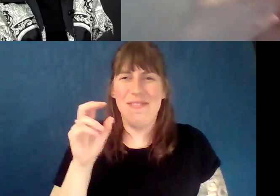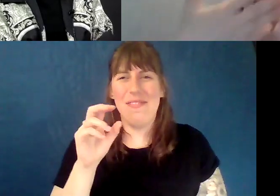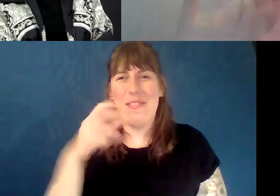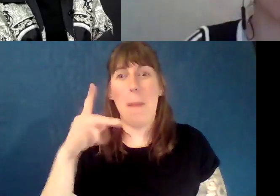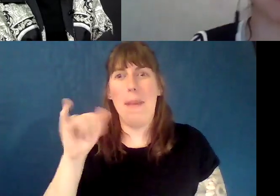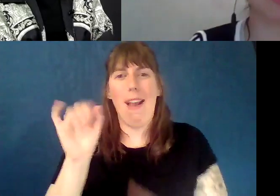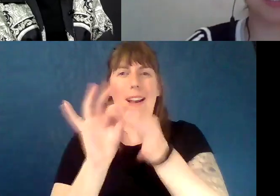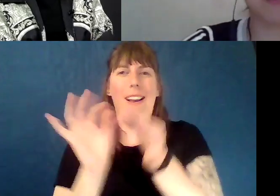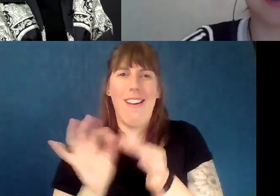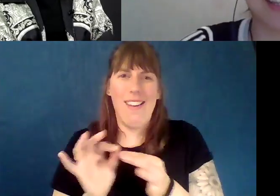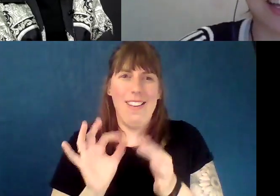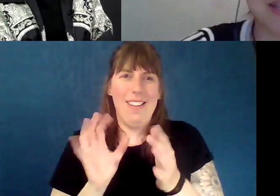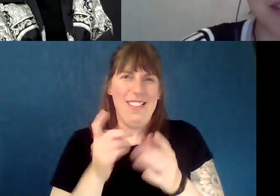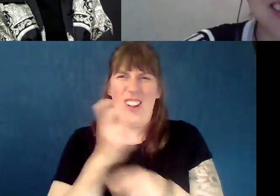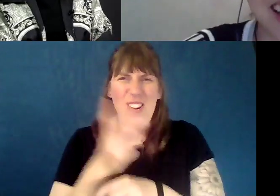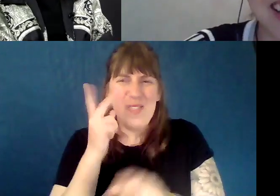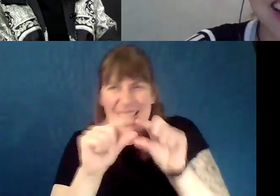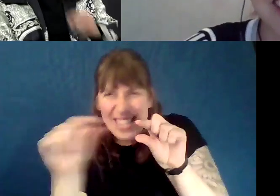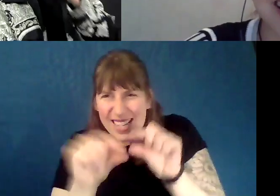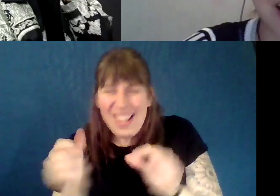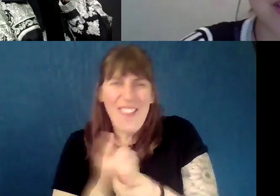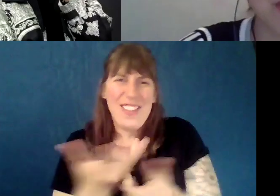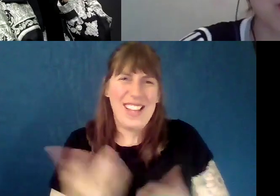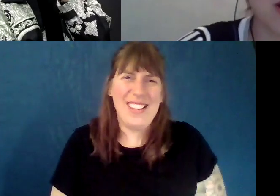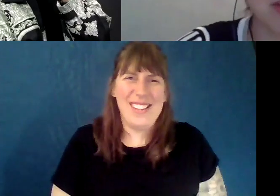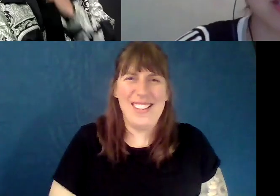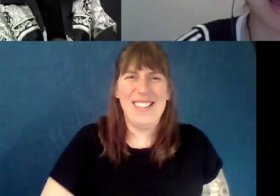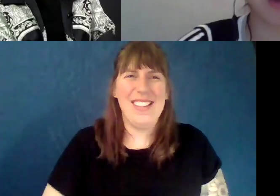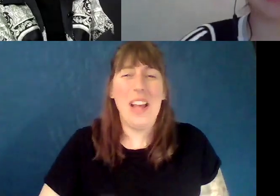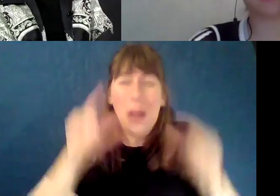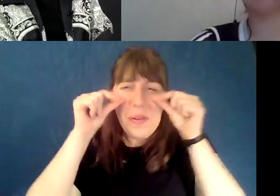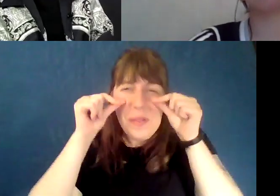they're a little far away to be able to read everything that's being said.